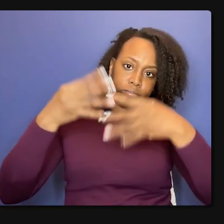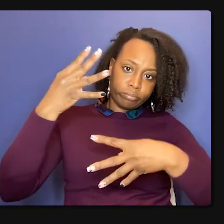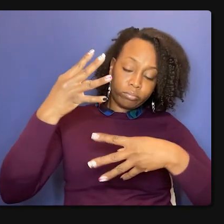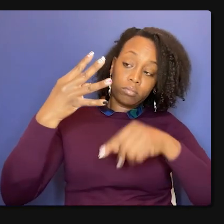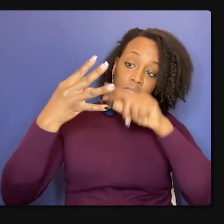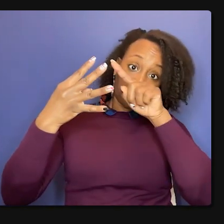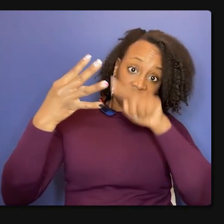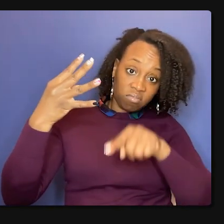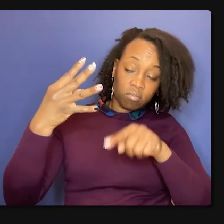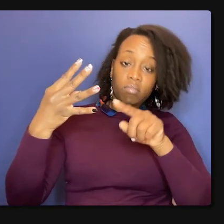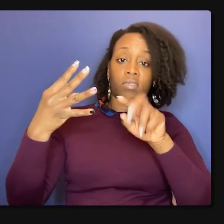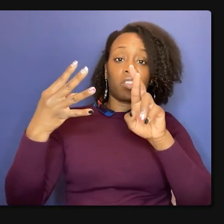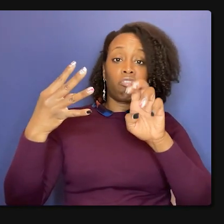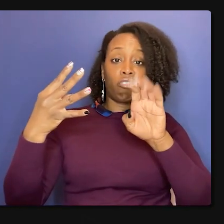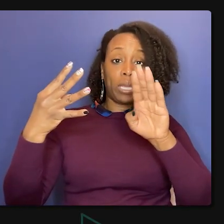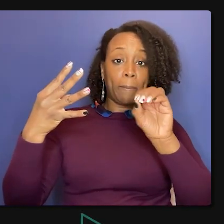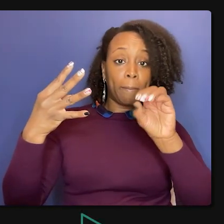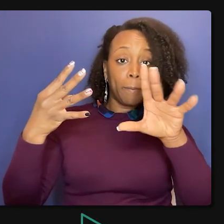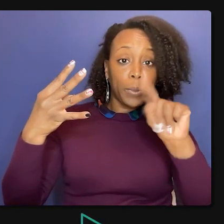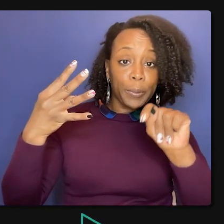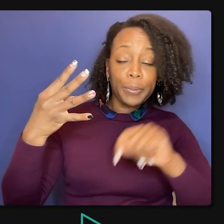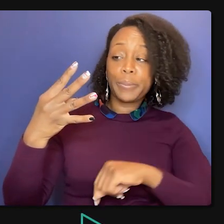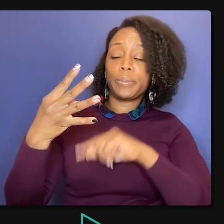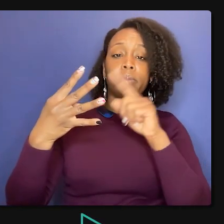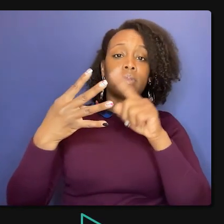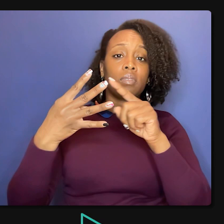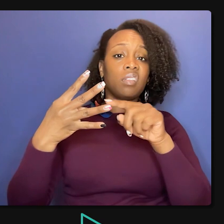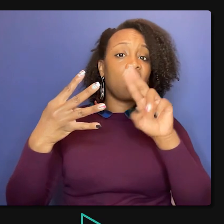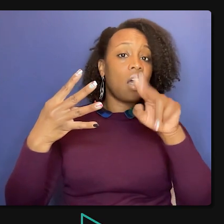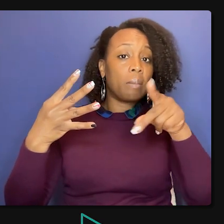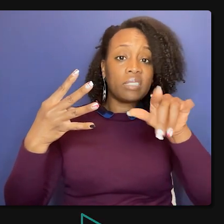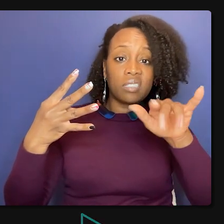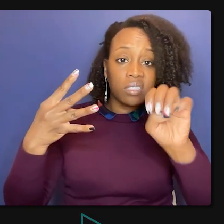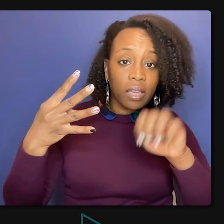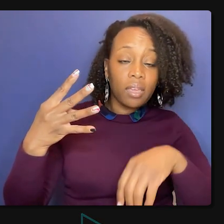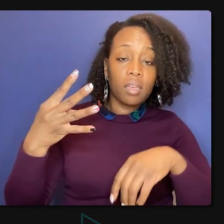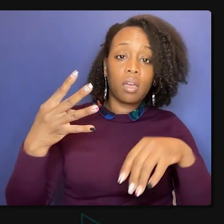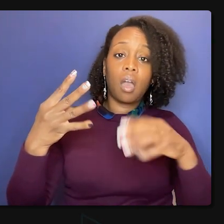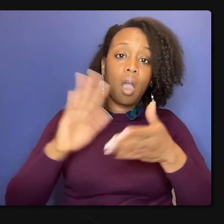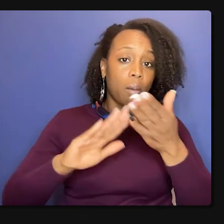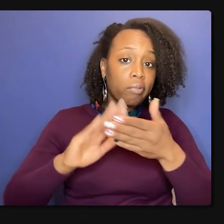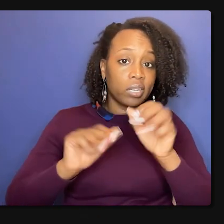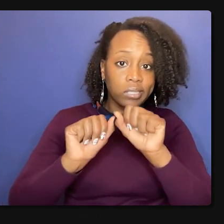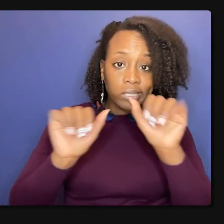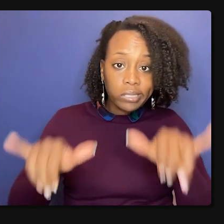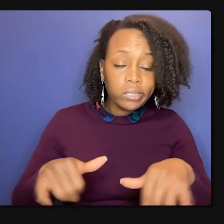In this menu, you can reboot the console, you can update the console's operating system,